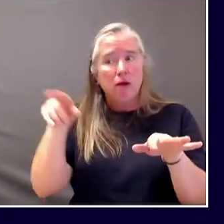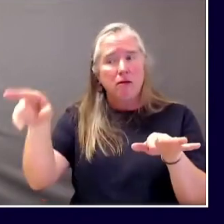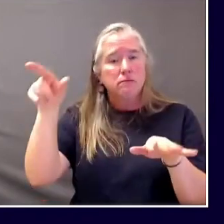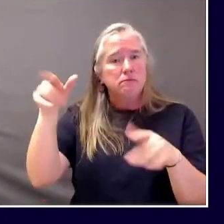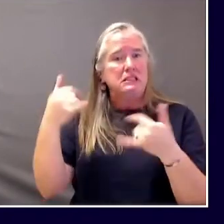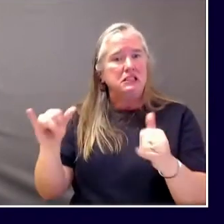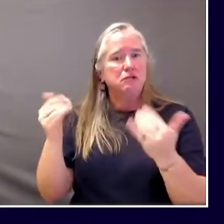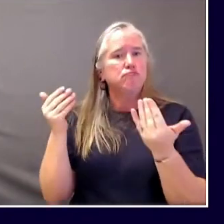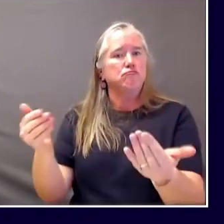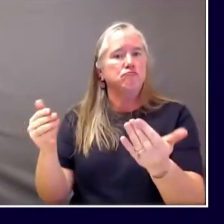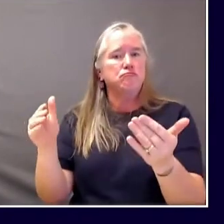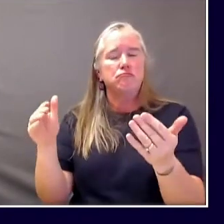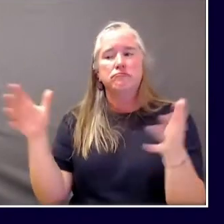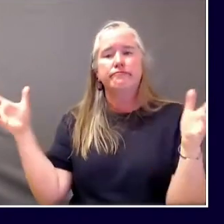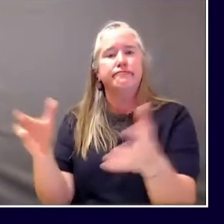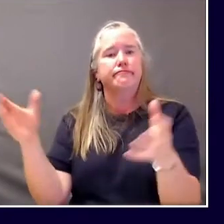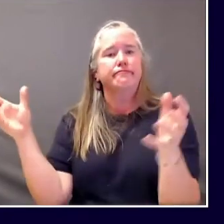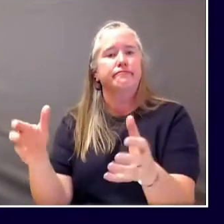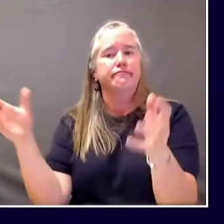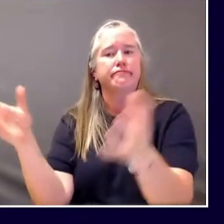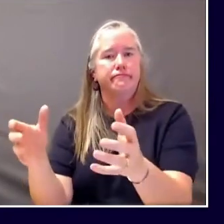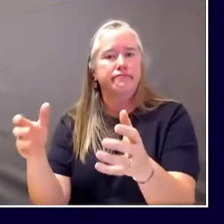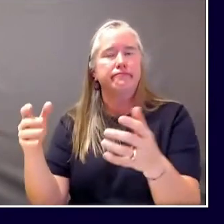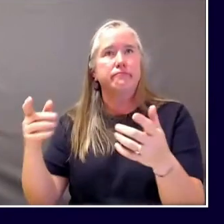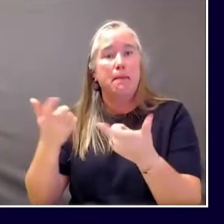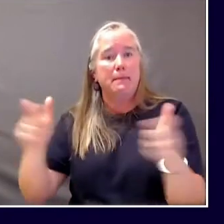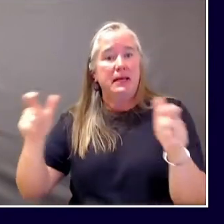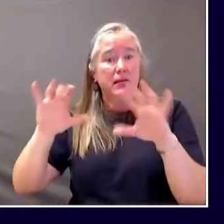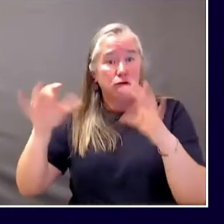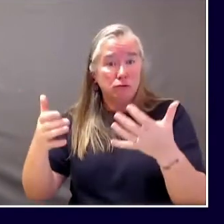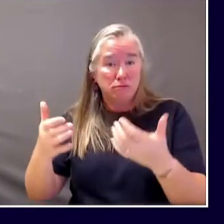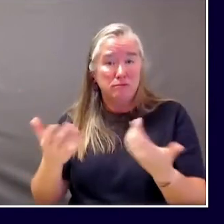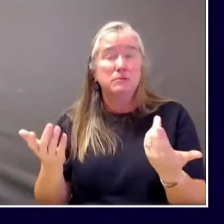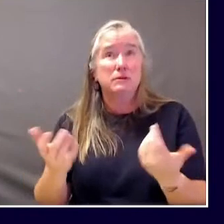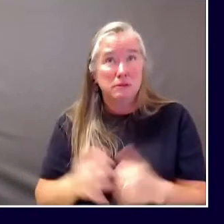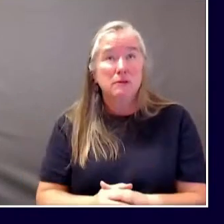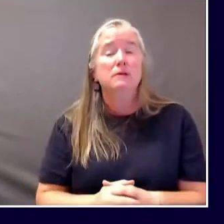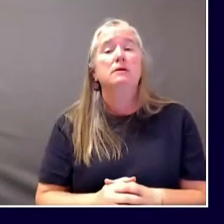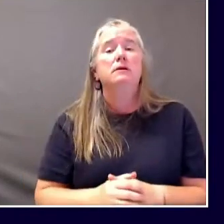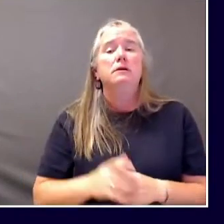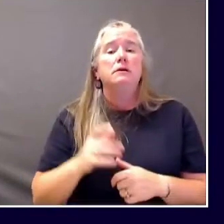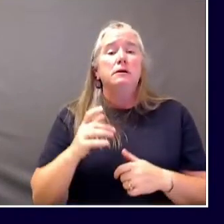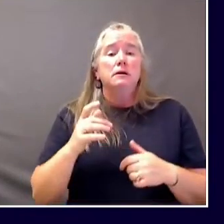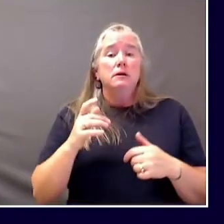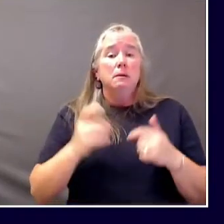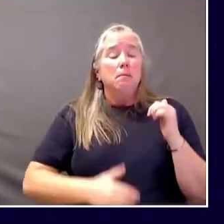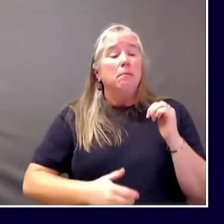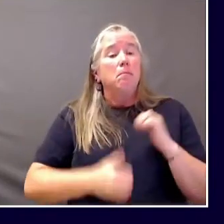on going compliance challenges again